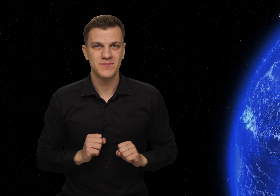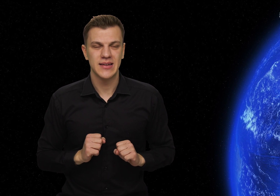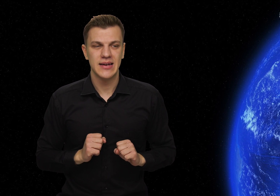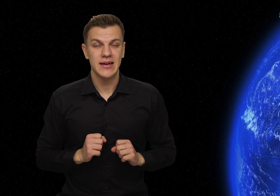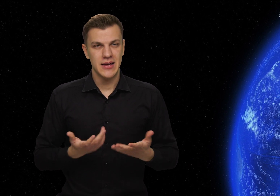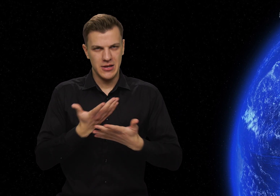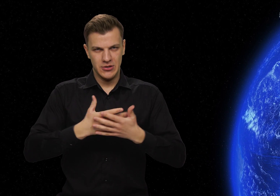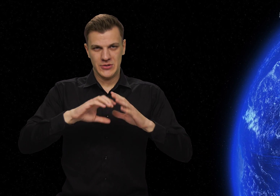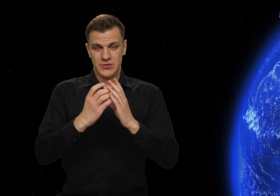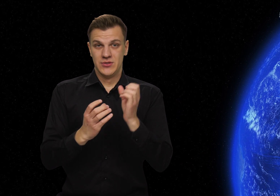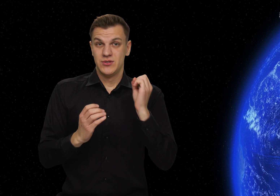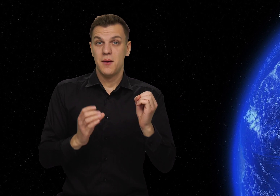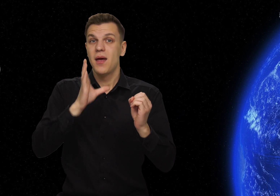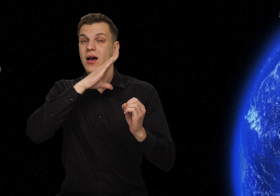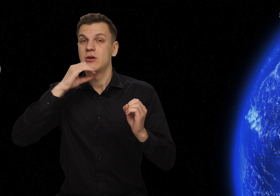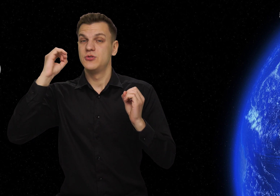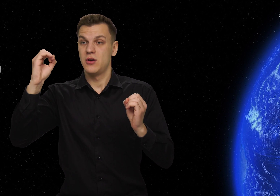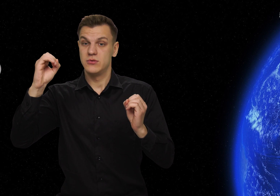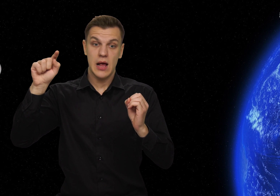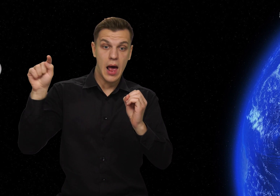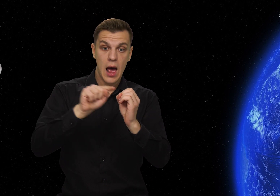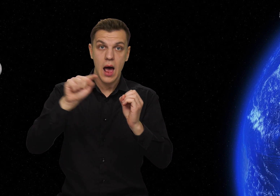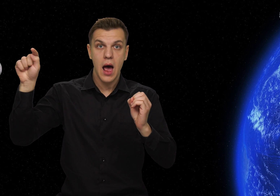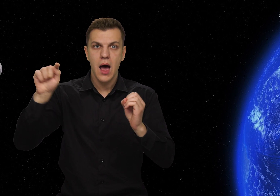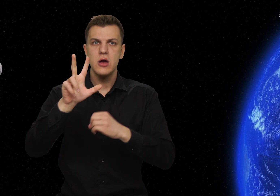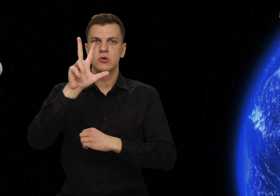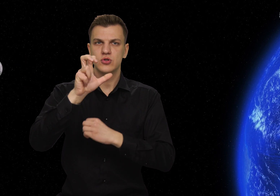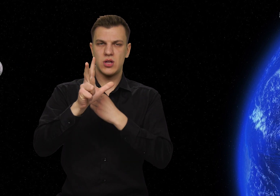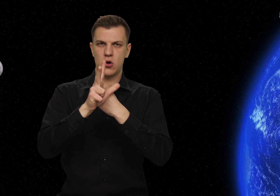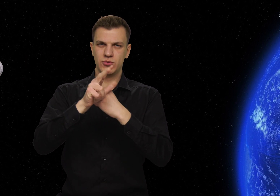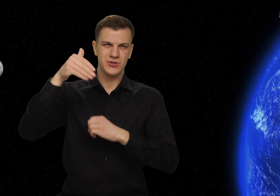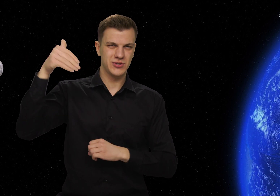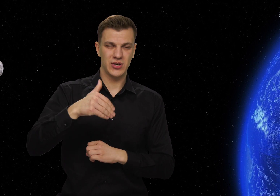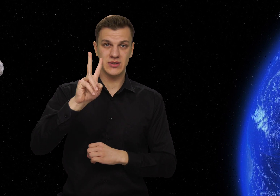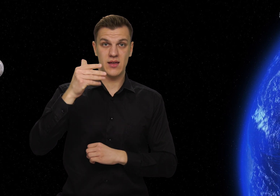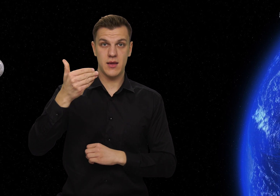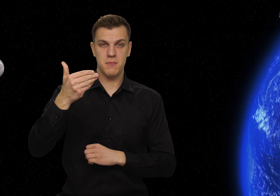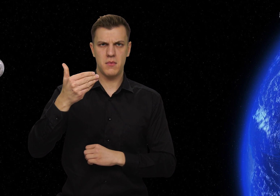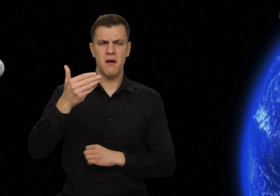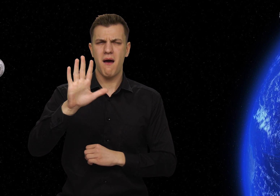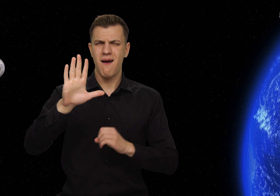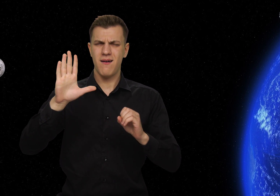Which is twice as far as the Moon is!